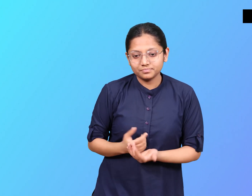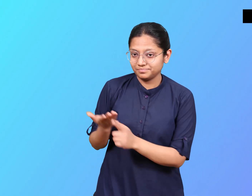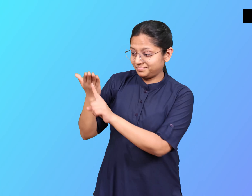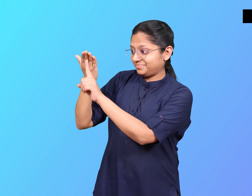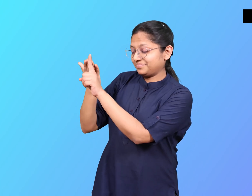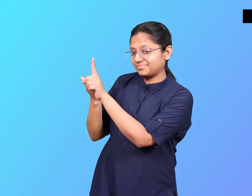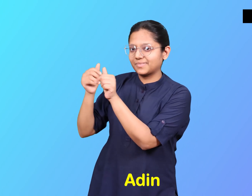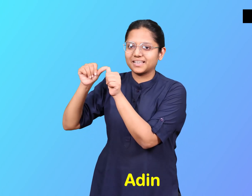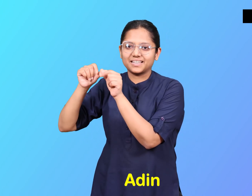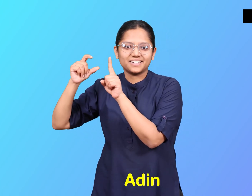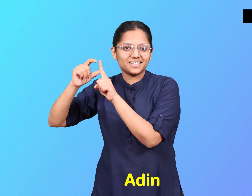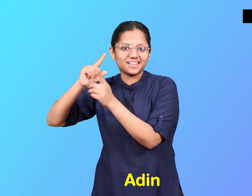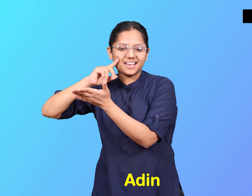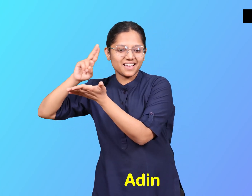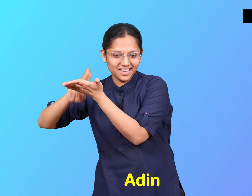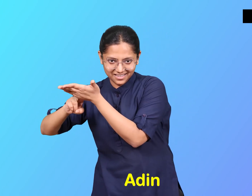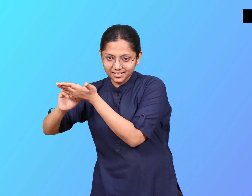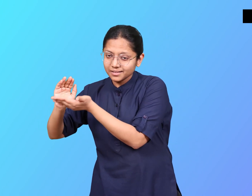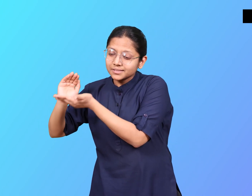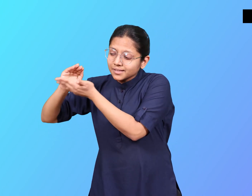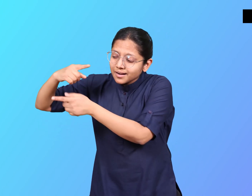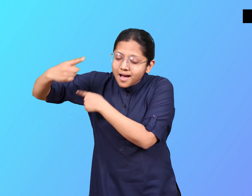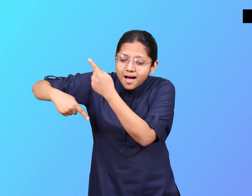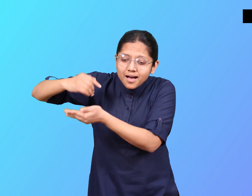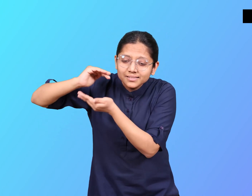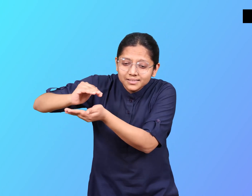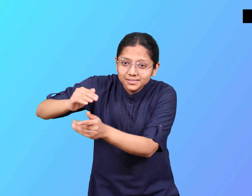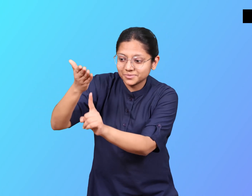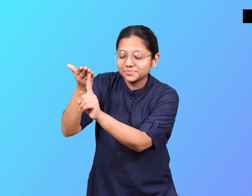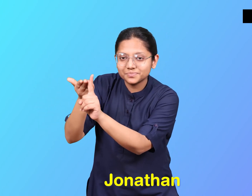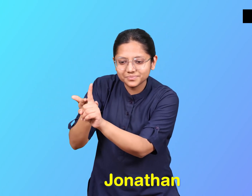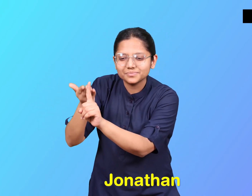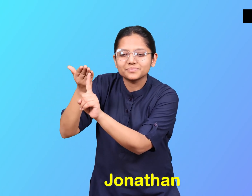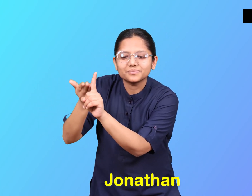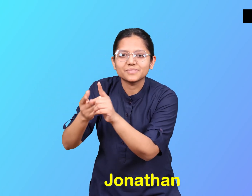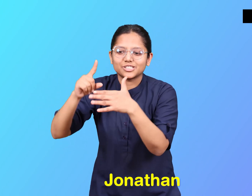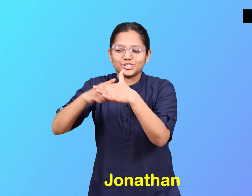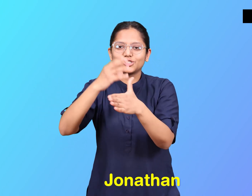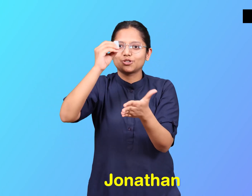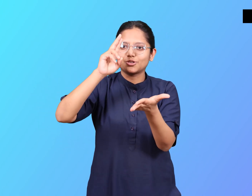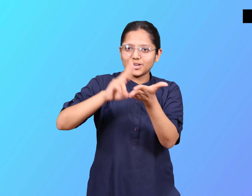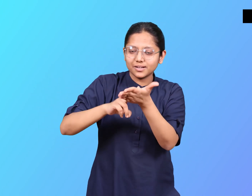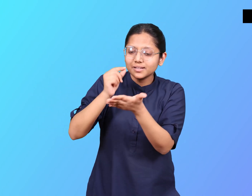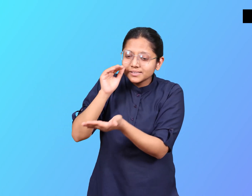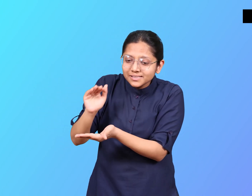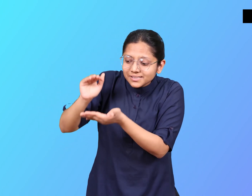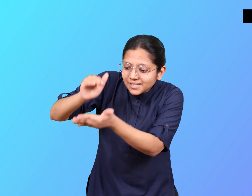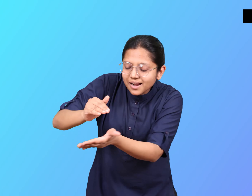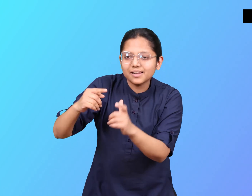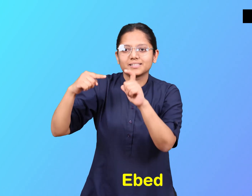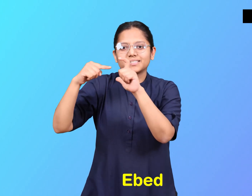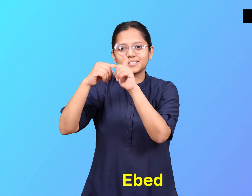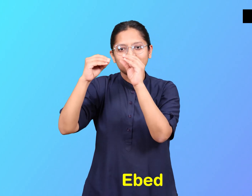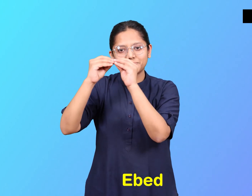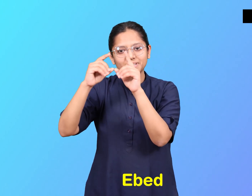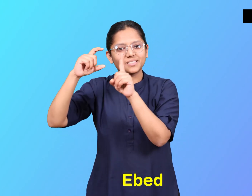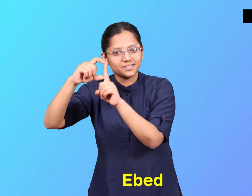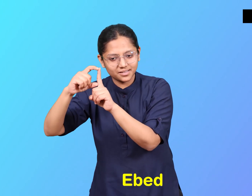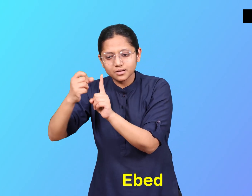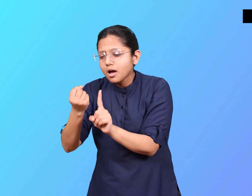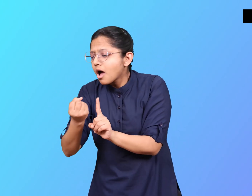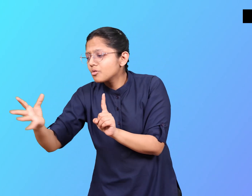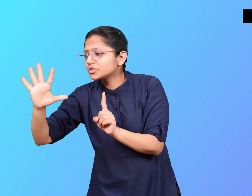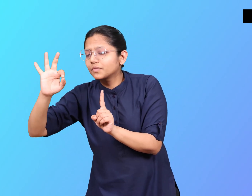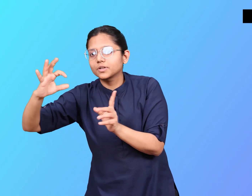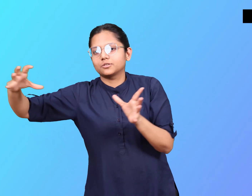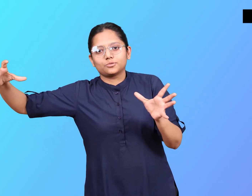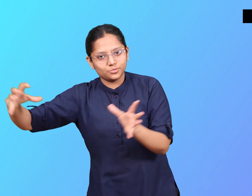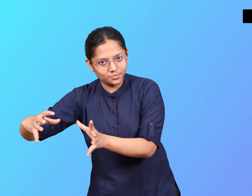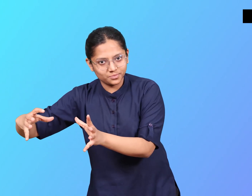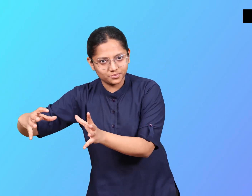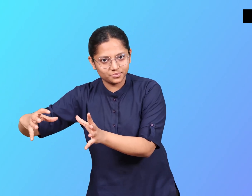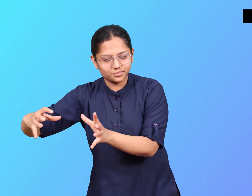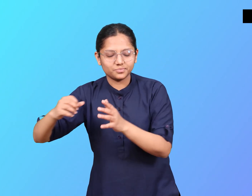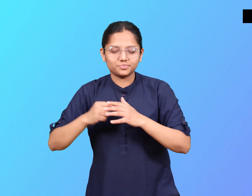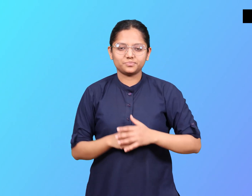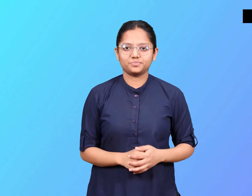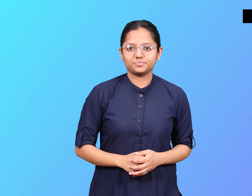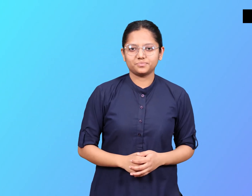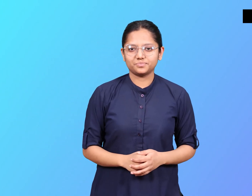from the descendants of Adin: Ebed son of Jonathan and 50 other men;